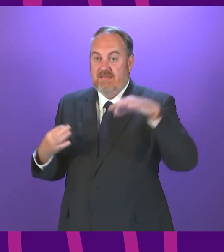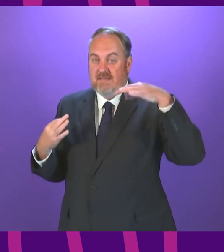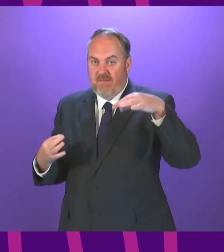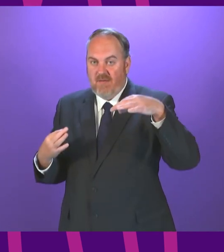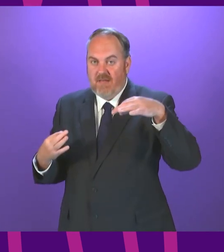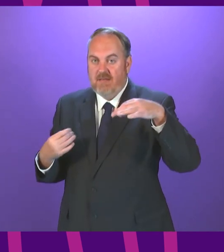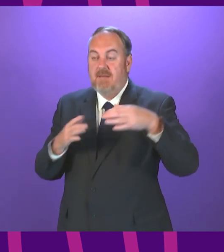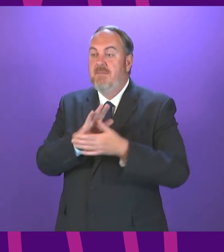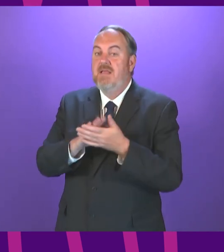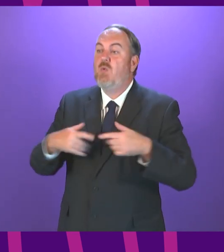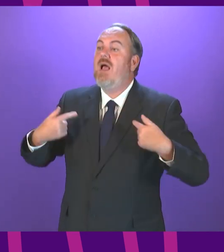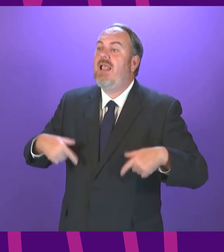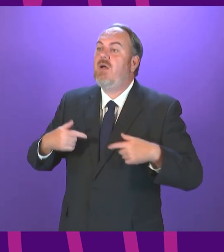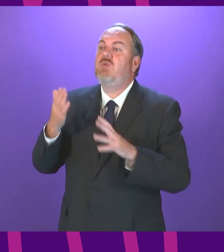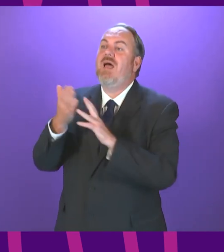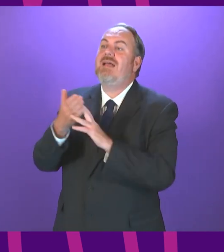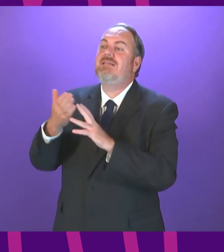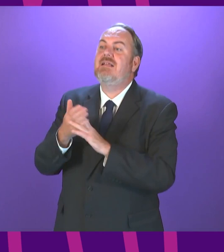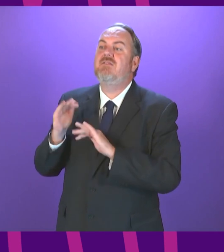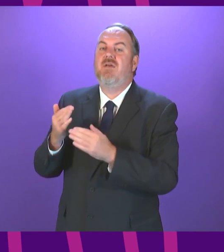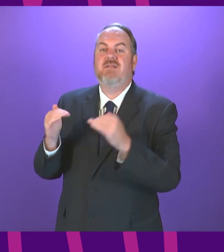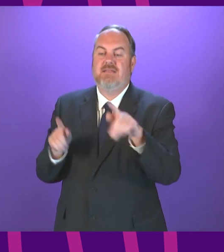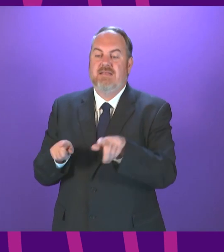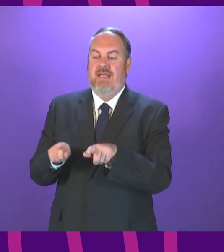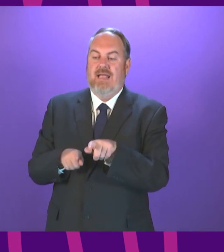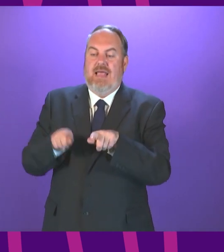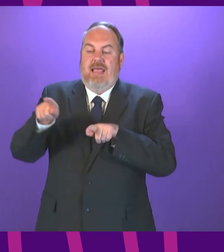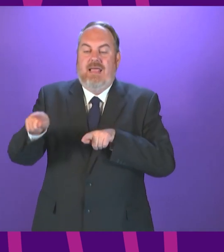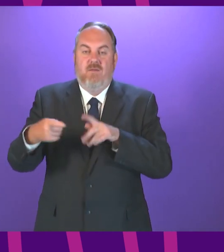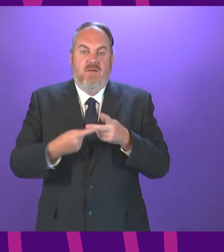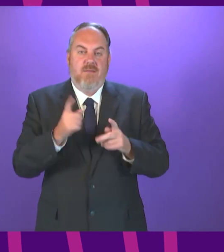access to services more generally. It is important that we think through all the issues properly,